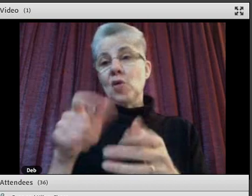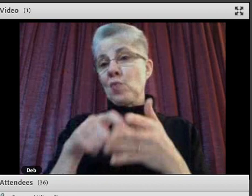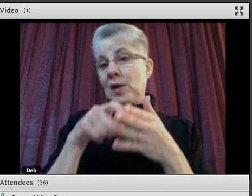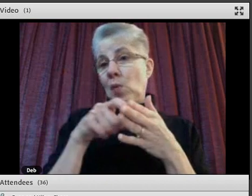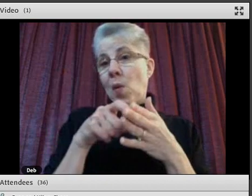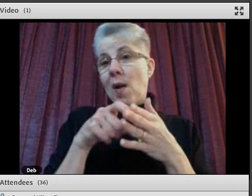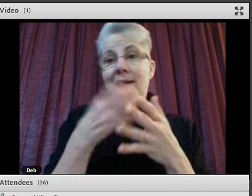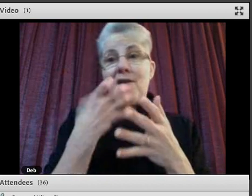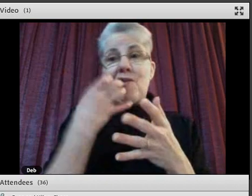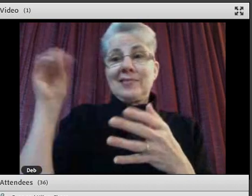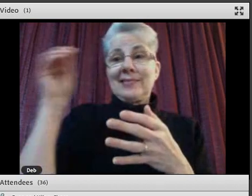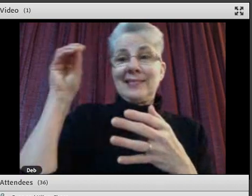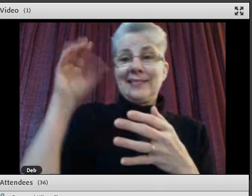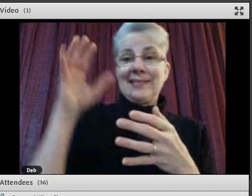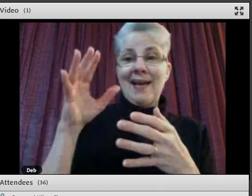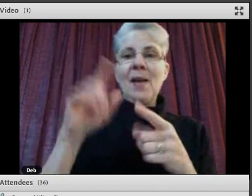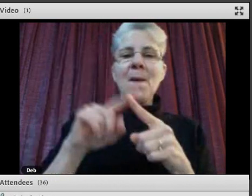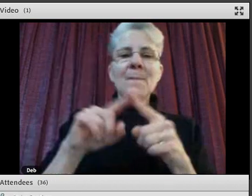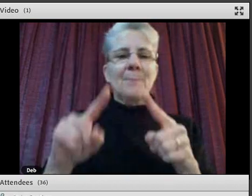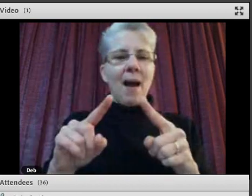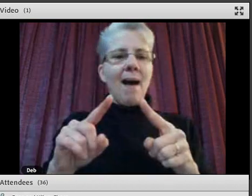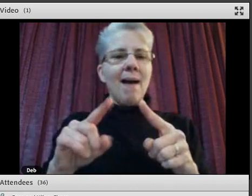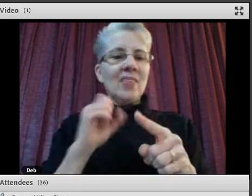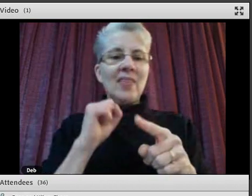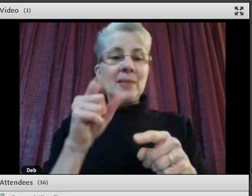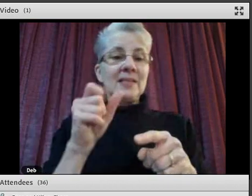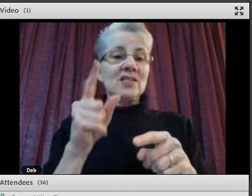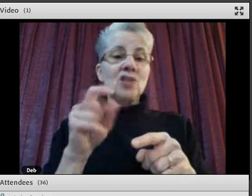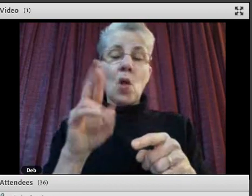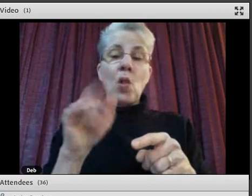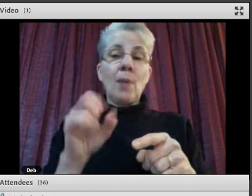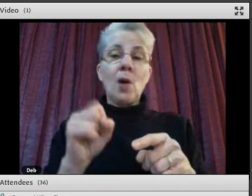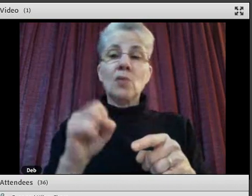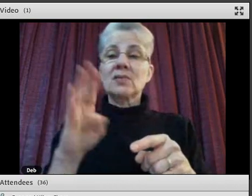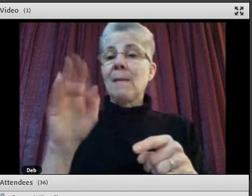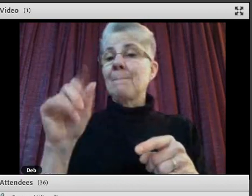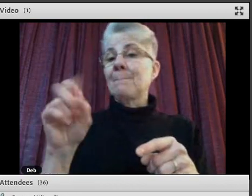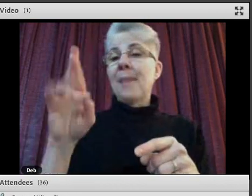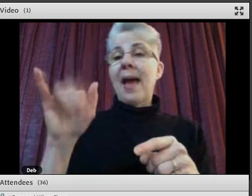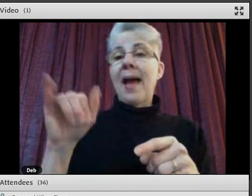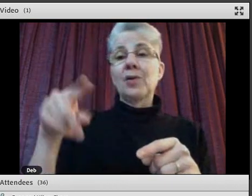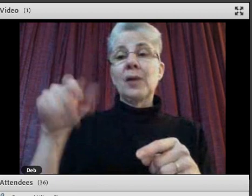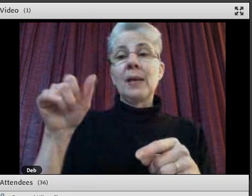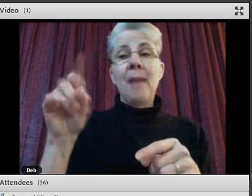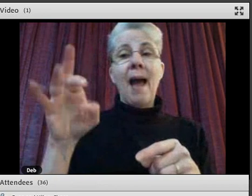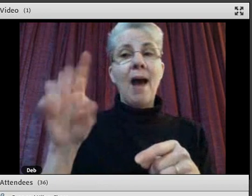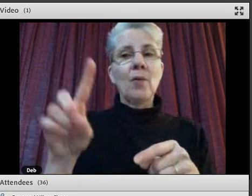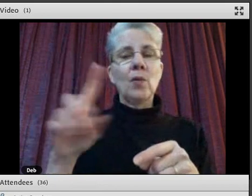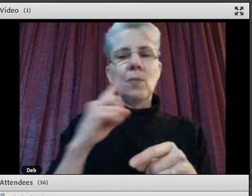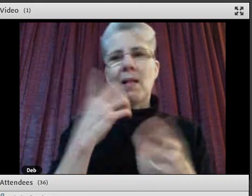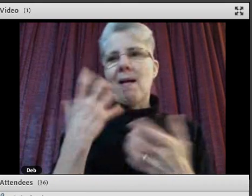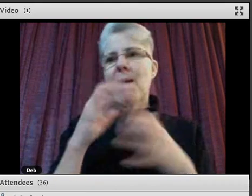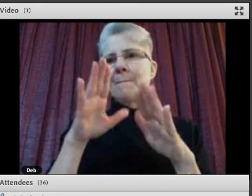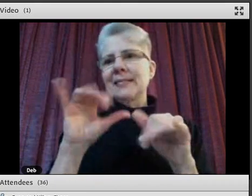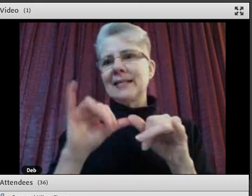But creating -- they don't even have to be solar boats, they can be battery-powered boats -- is an amazing engineering activity.